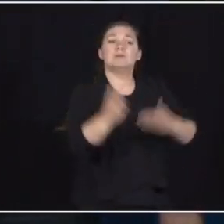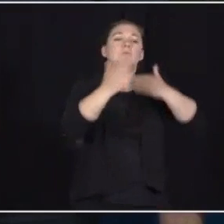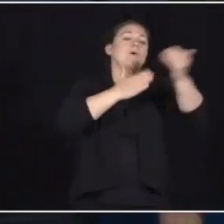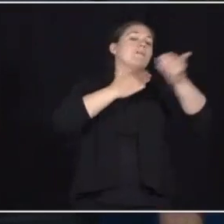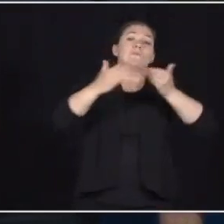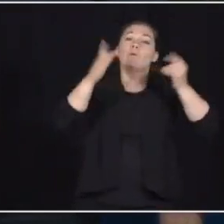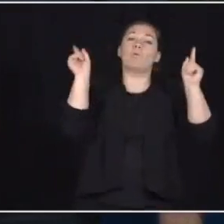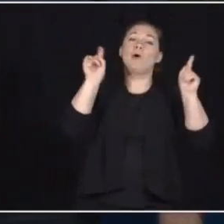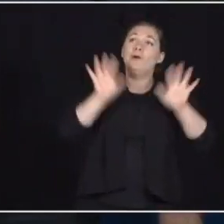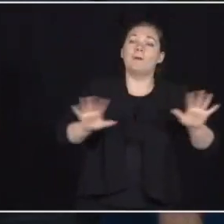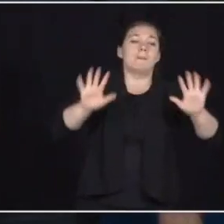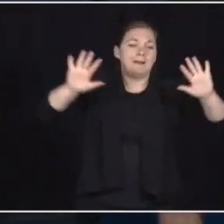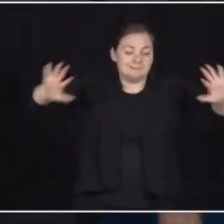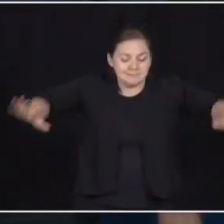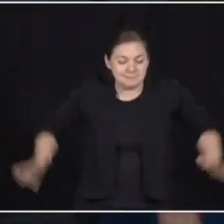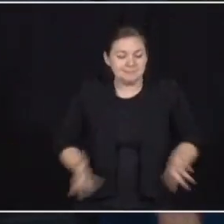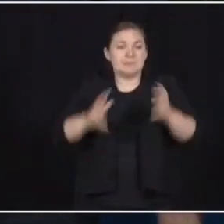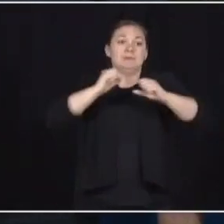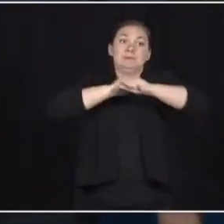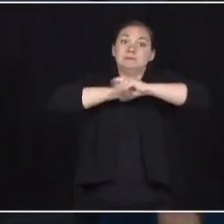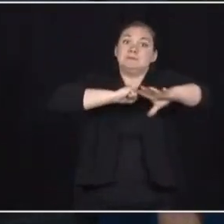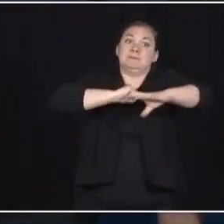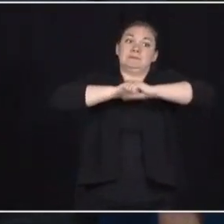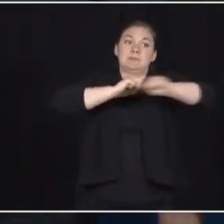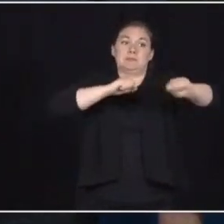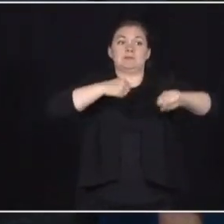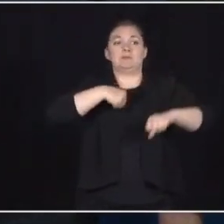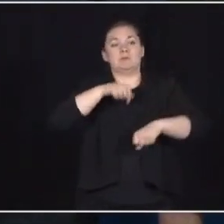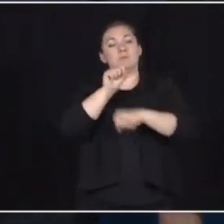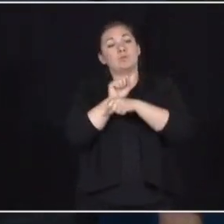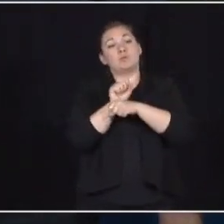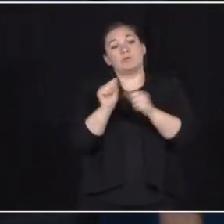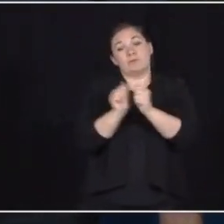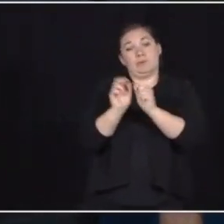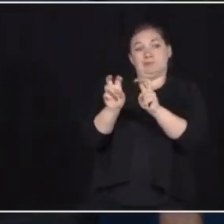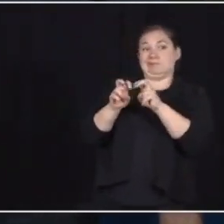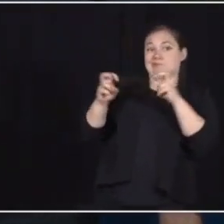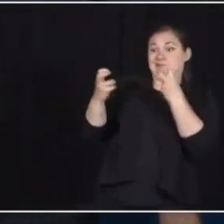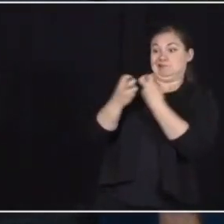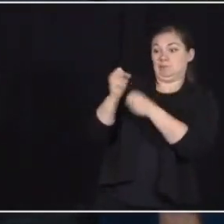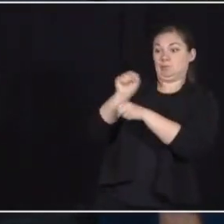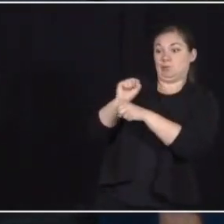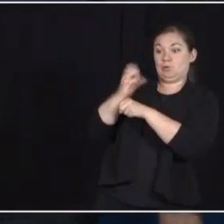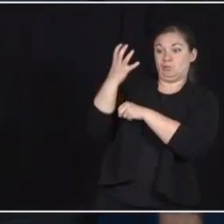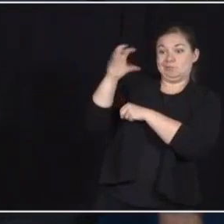Whether that is to stay in a hotel up and dear hurst or Muskoka, or a restaurant to visit and